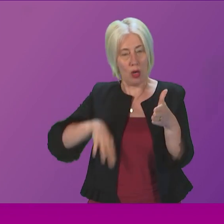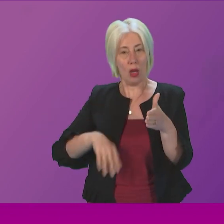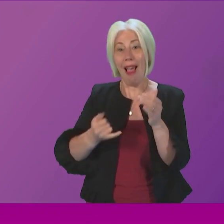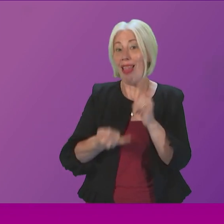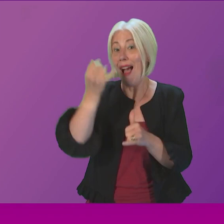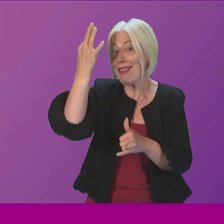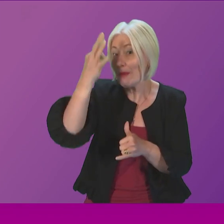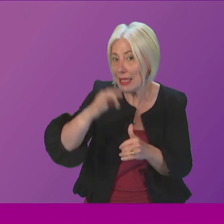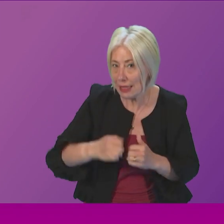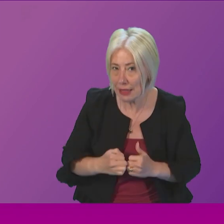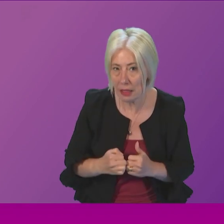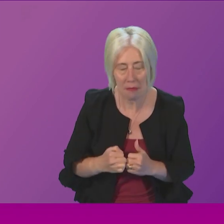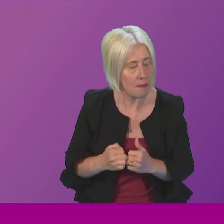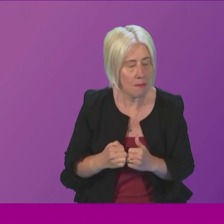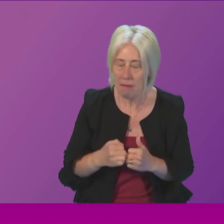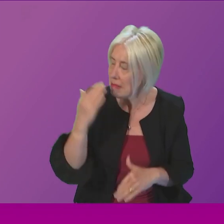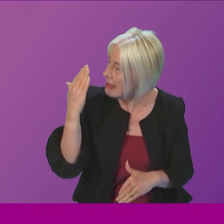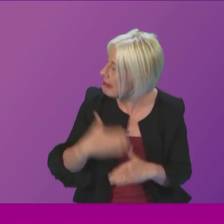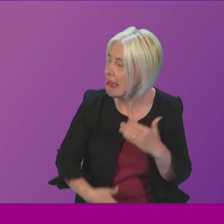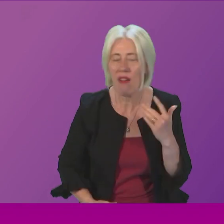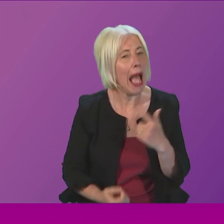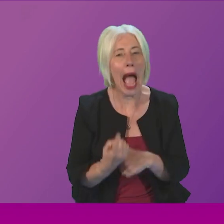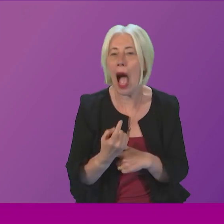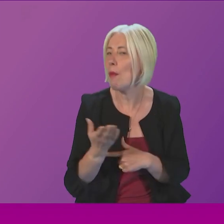We do not believe that that has happened before in this Parliament.